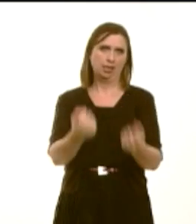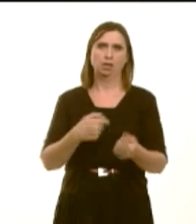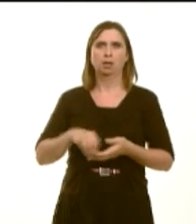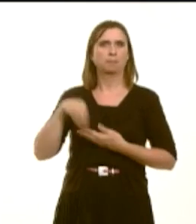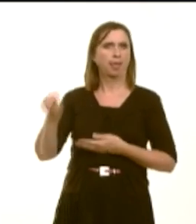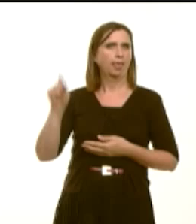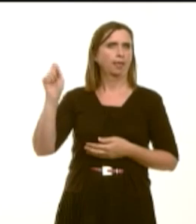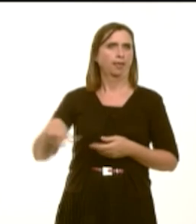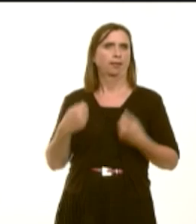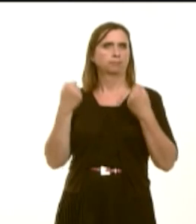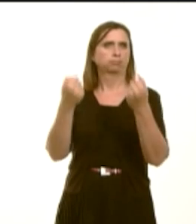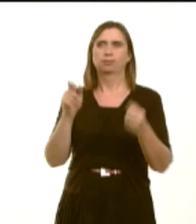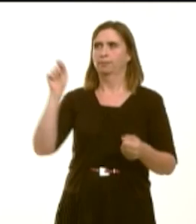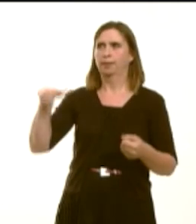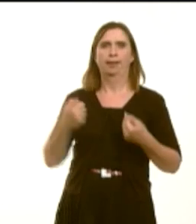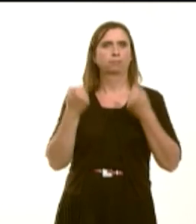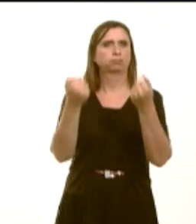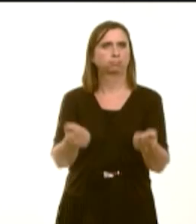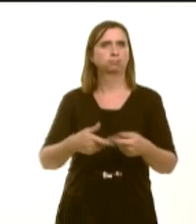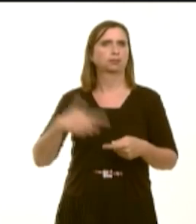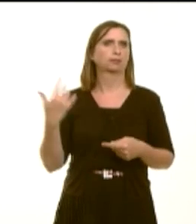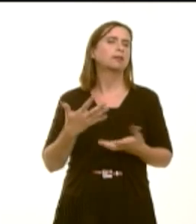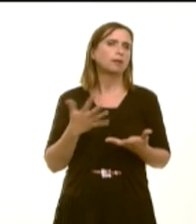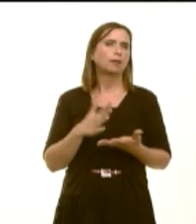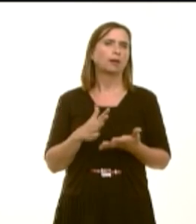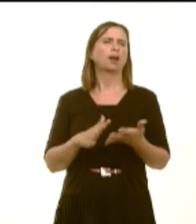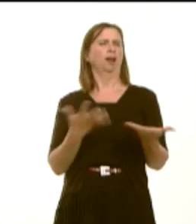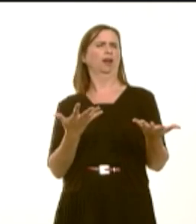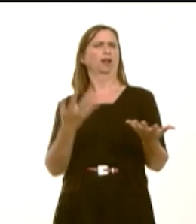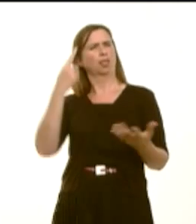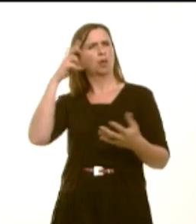and regular bridge users, but they also seem to fly in the face of Welsh Government priorities